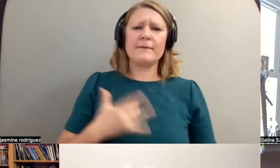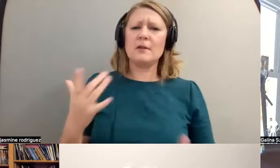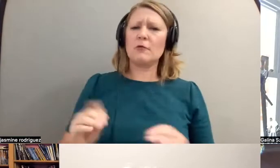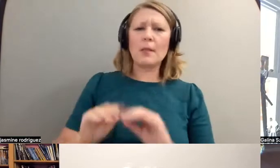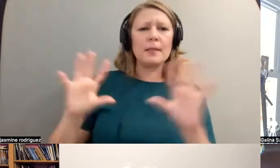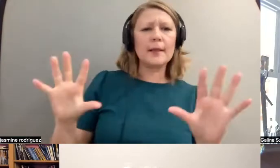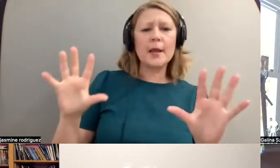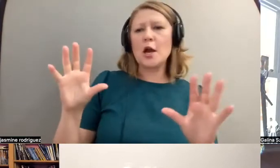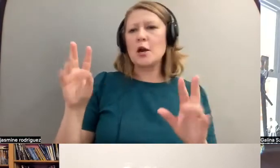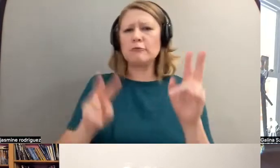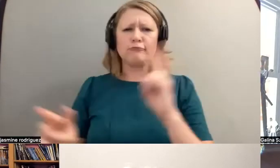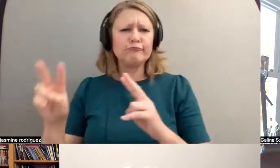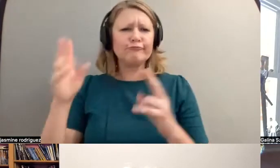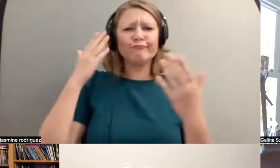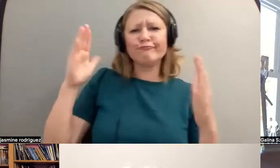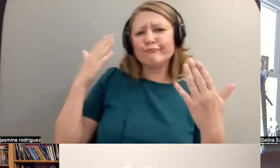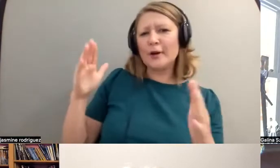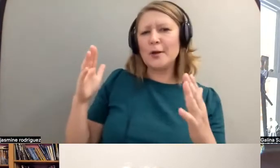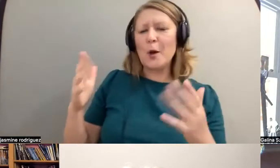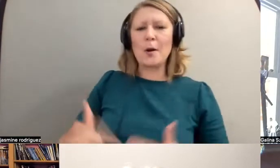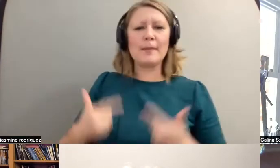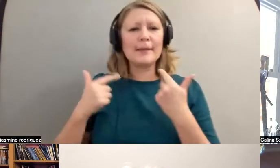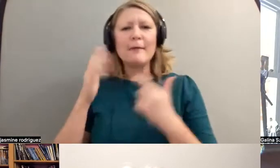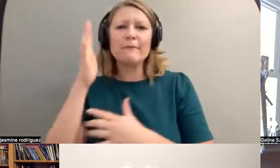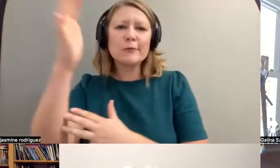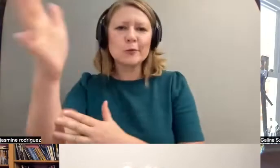to the United States as an adult in 1993.